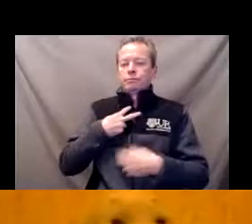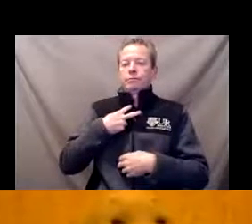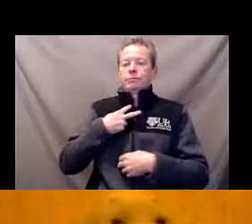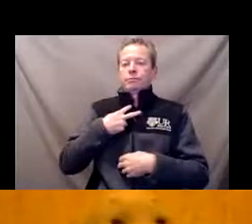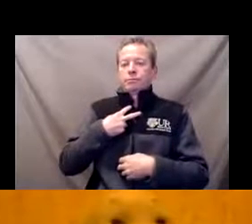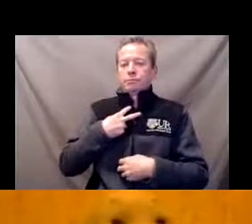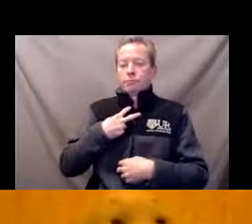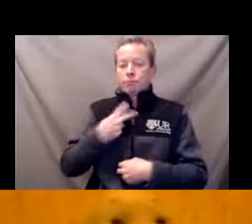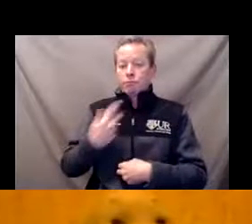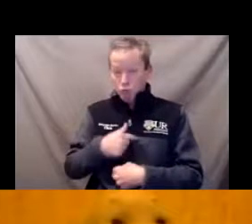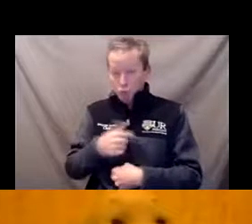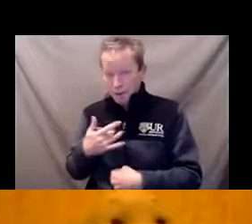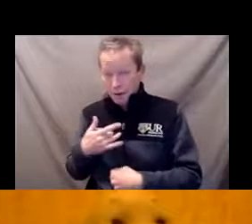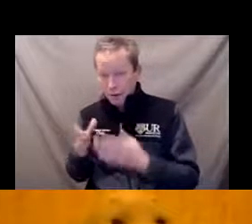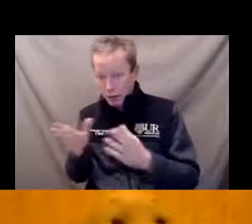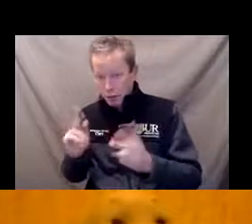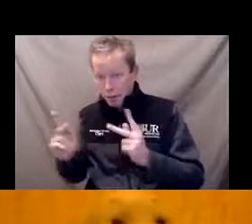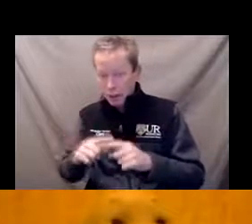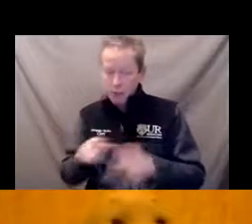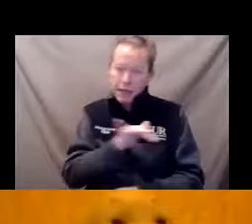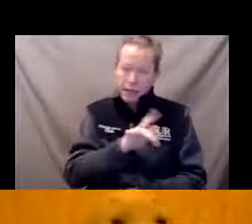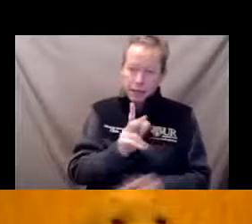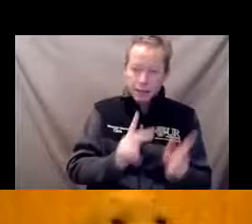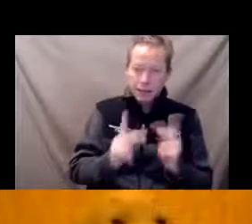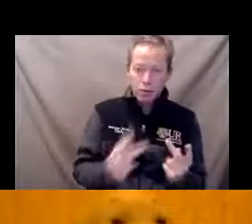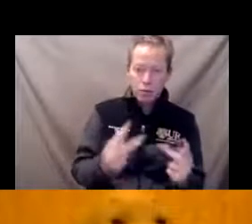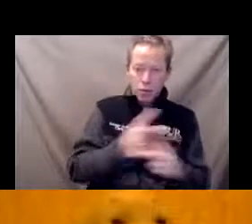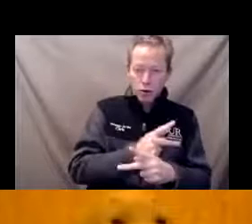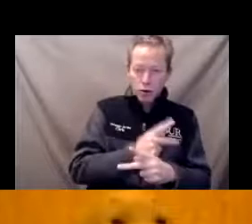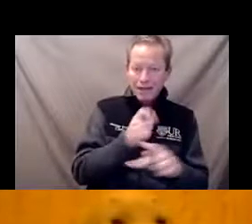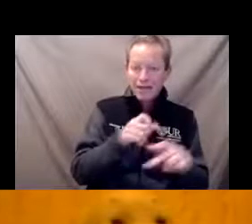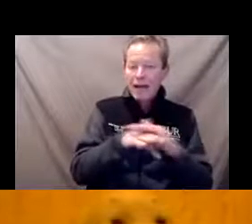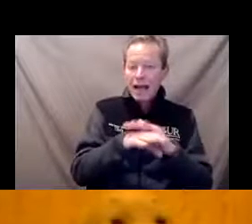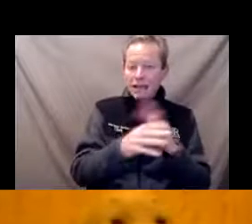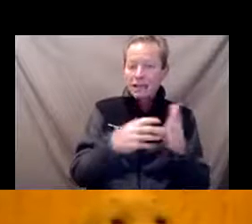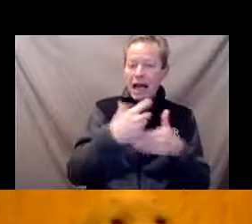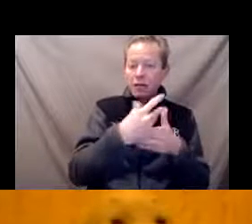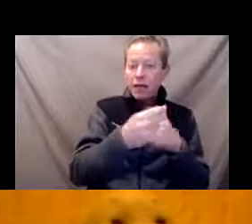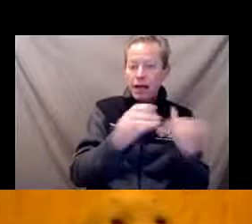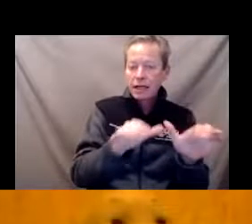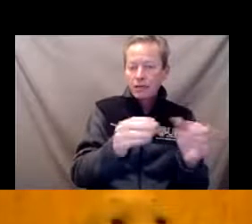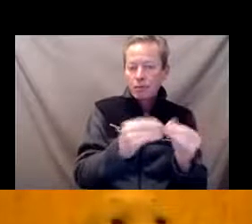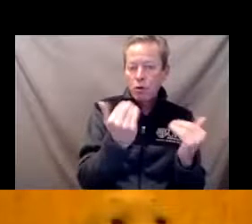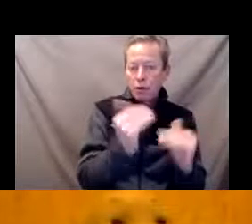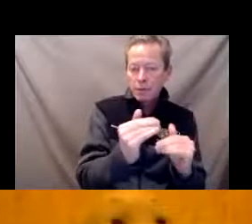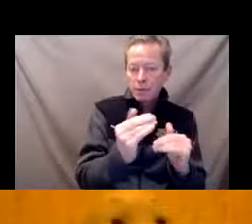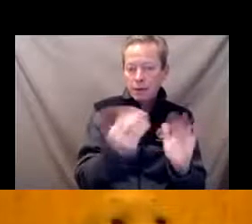so because on their access to outside activities has been more limited than ours and their day